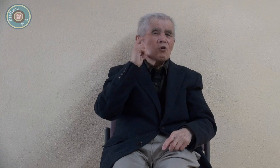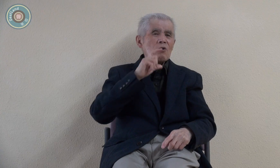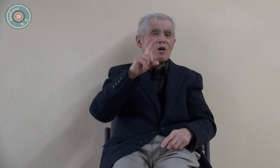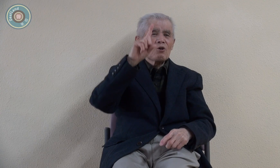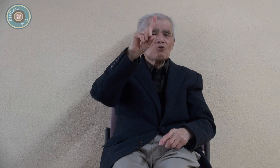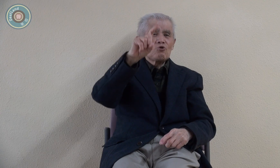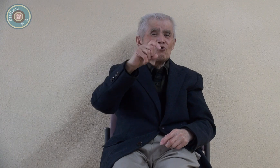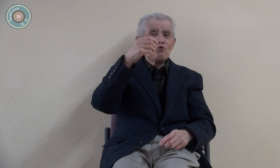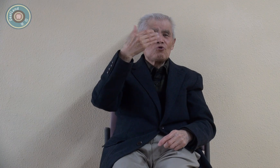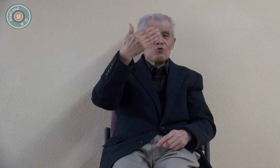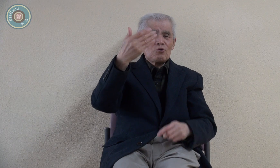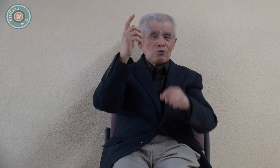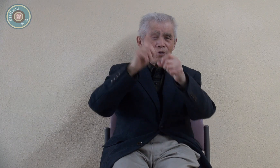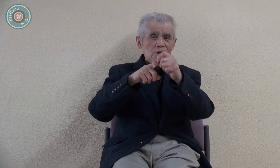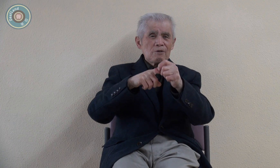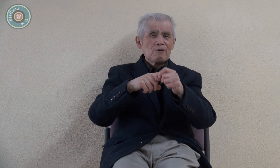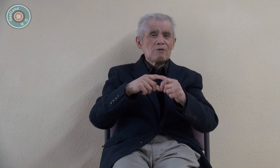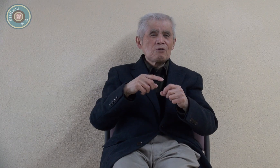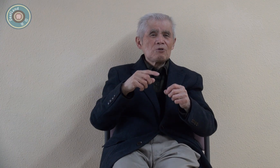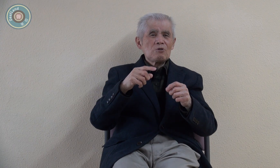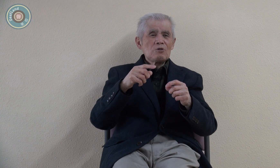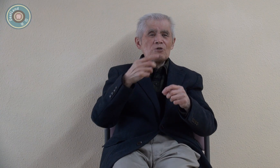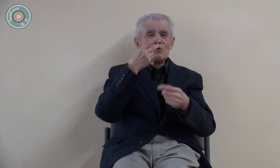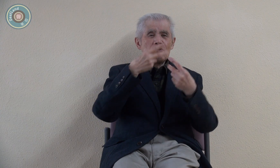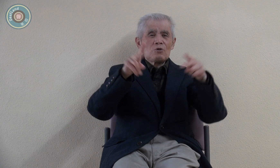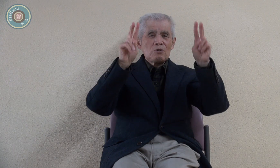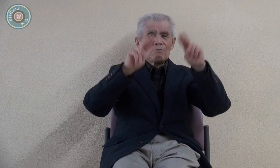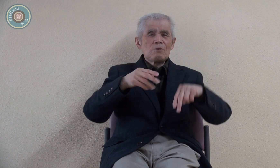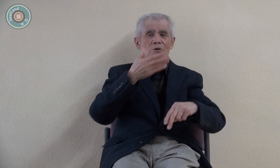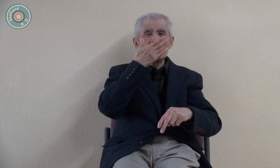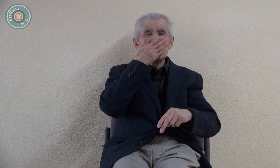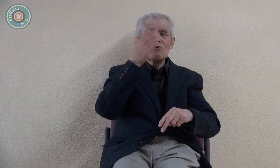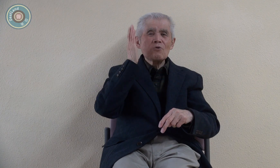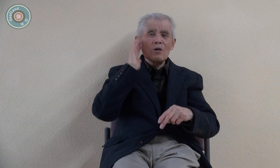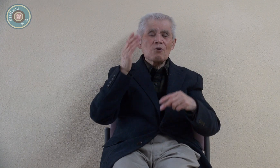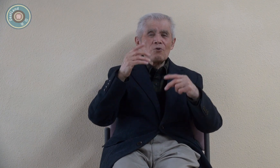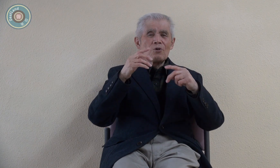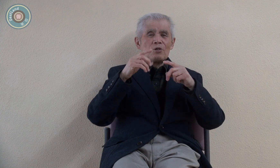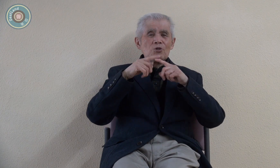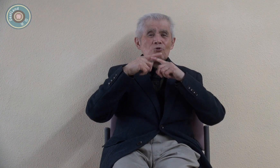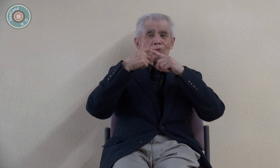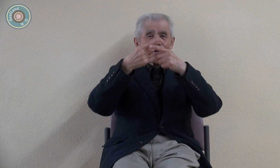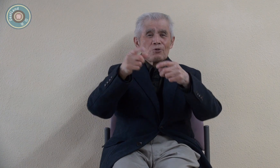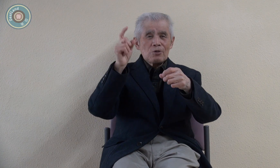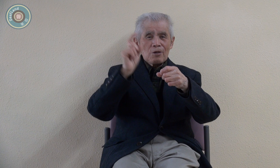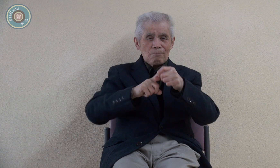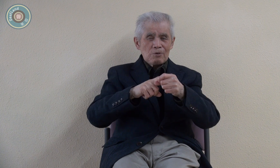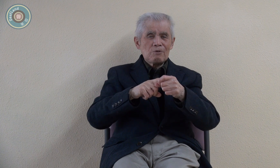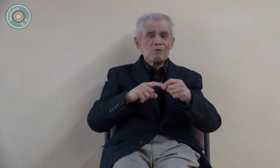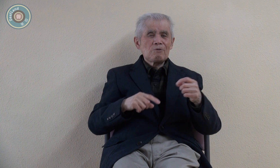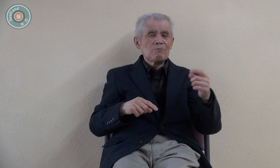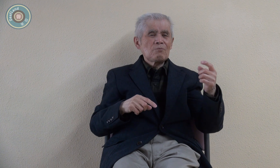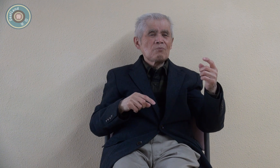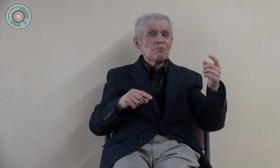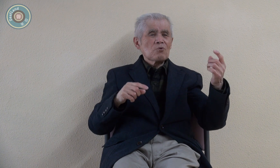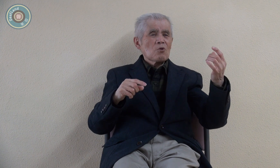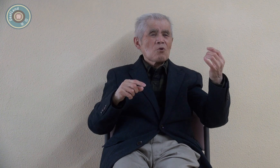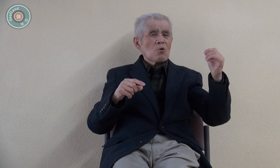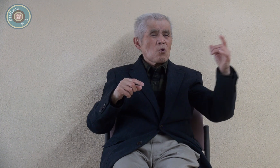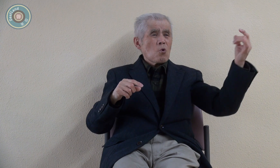In 1944, I entered Hiroshima Prefectural School for the Deaf